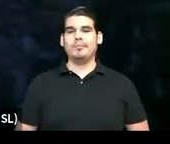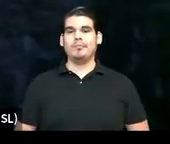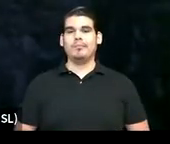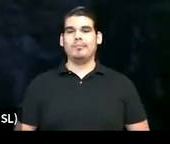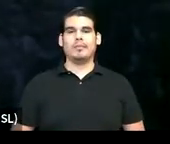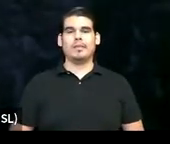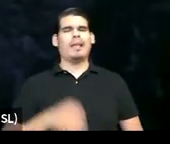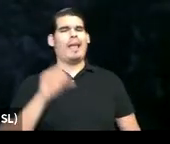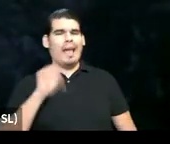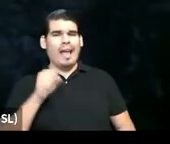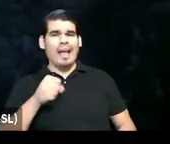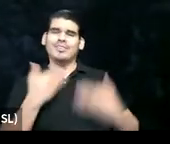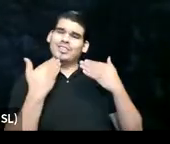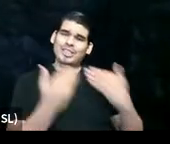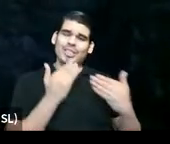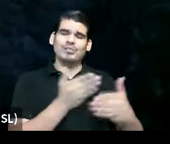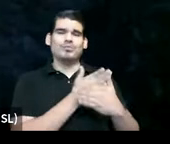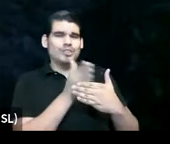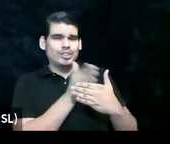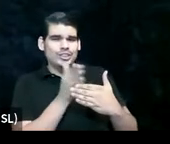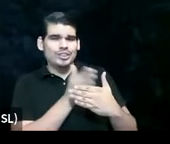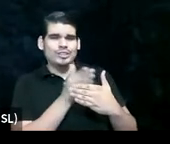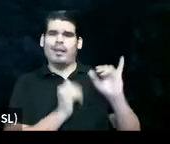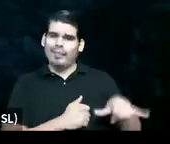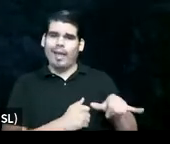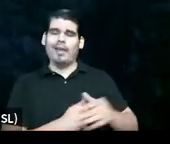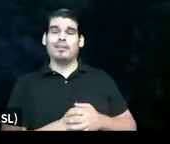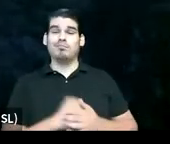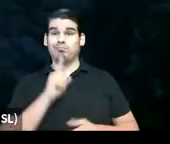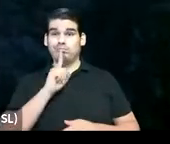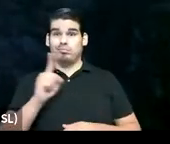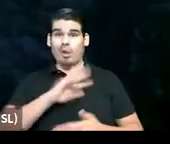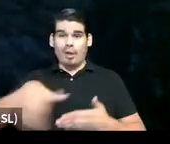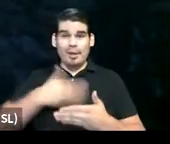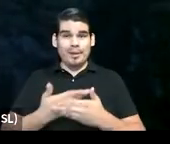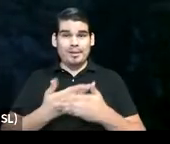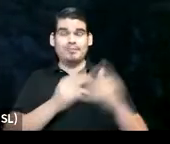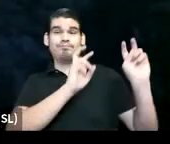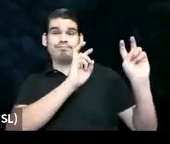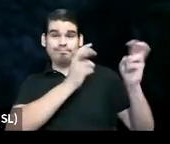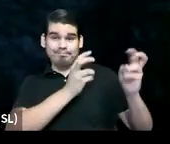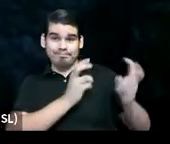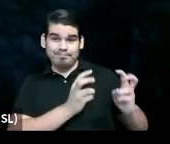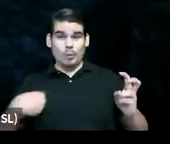Really come from our interactions from students on our campus that the things that they struggle with on a daily basis.